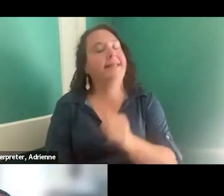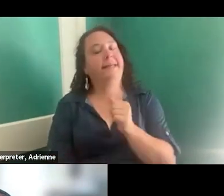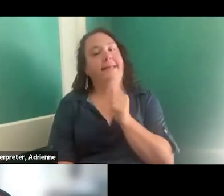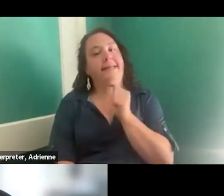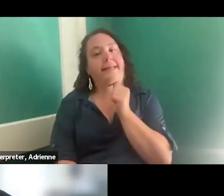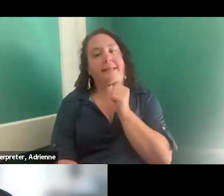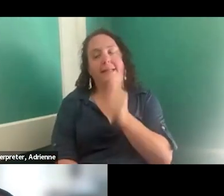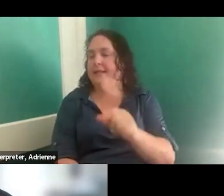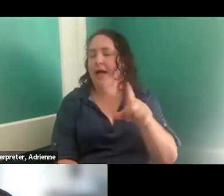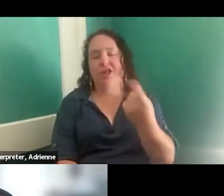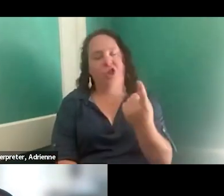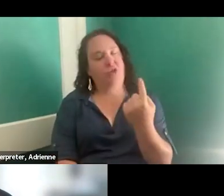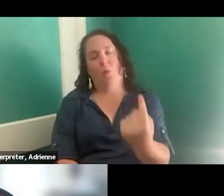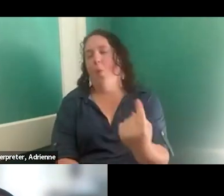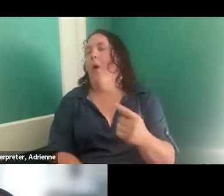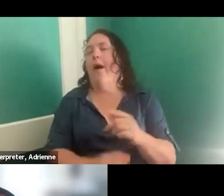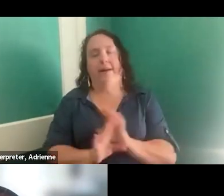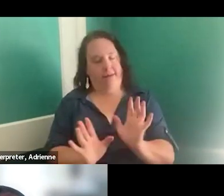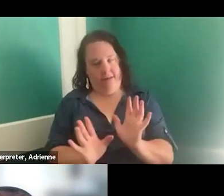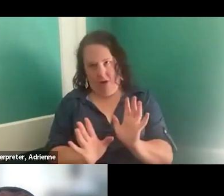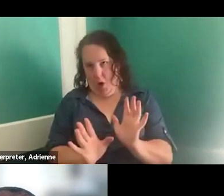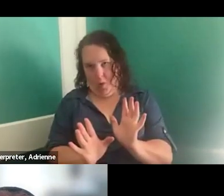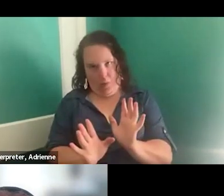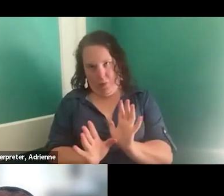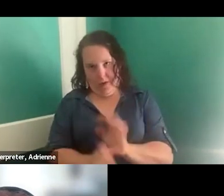There's not just one.